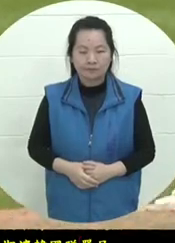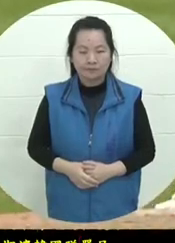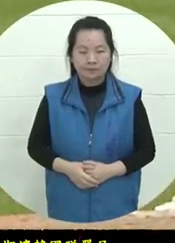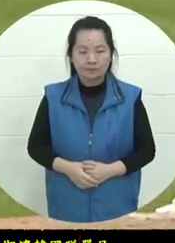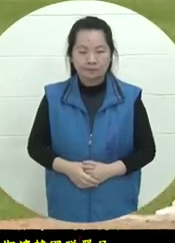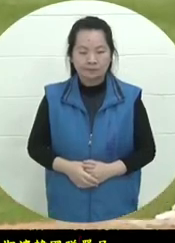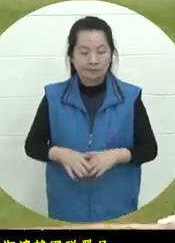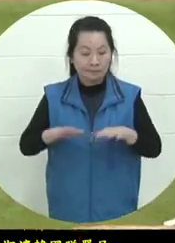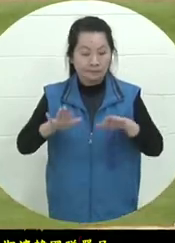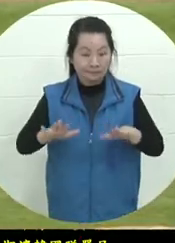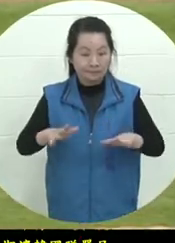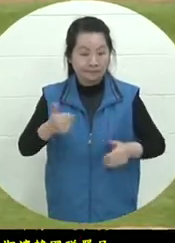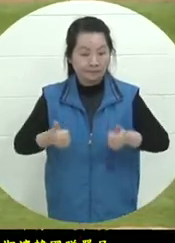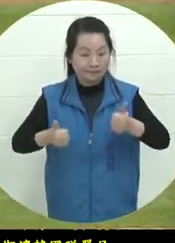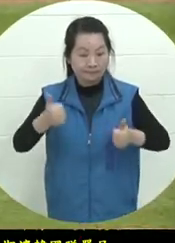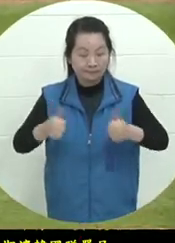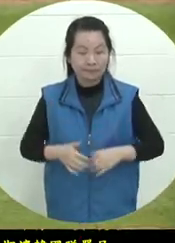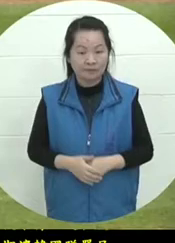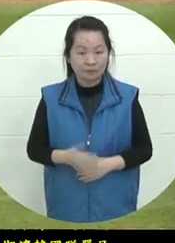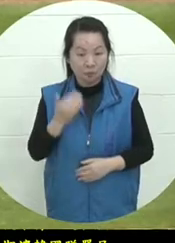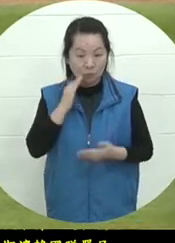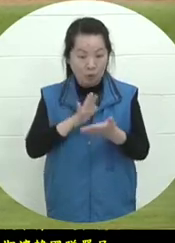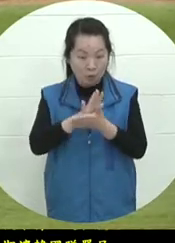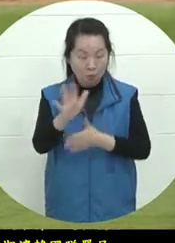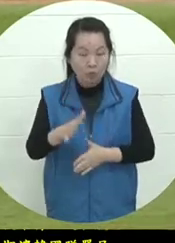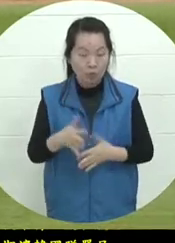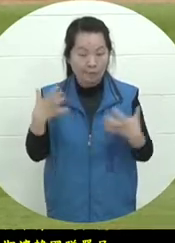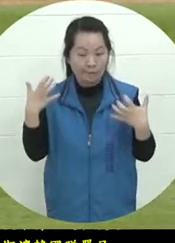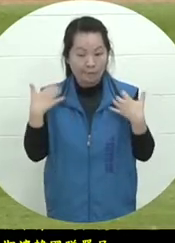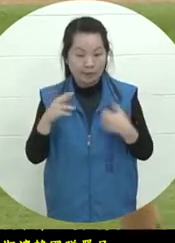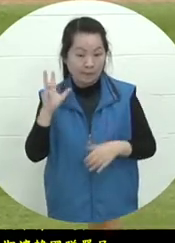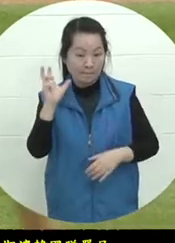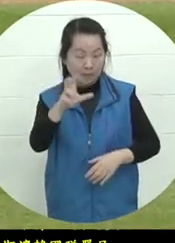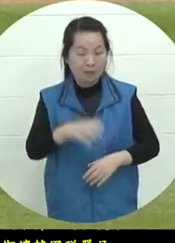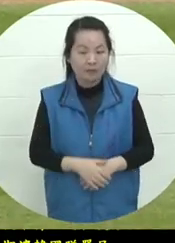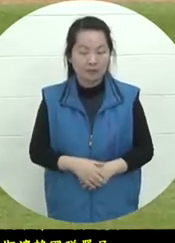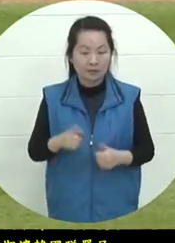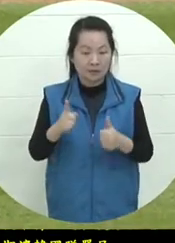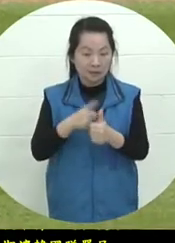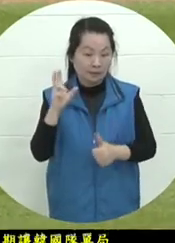So in today's game, if the subsequent pitcher is like a starting pitcher,